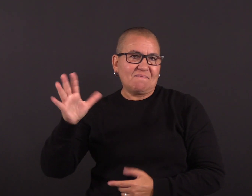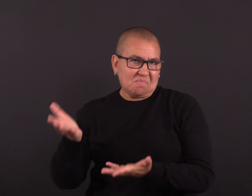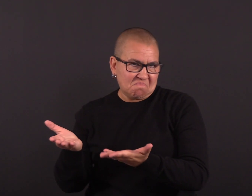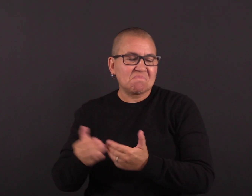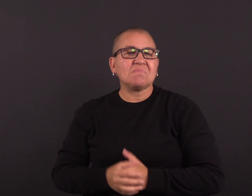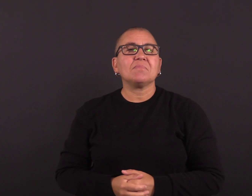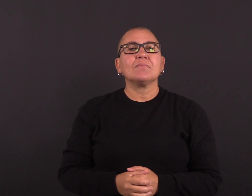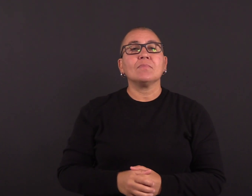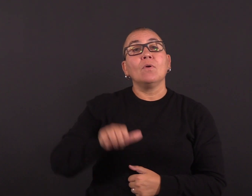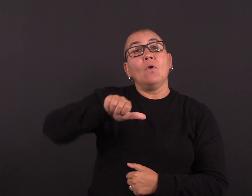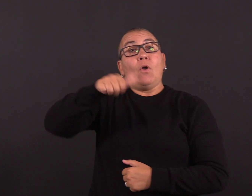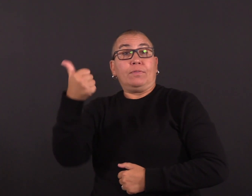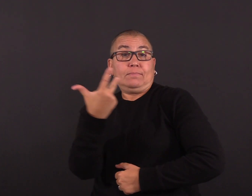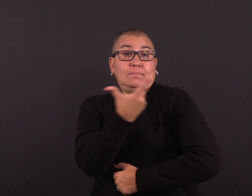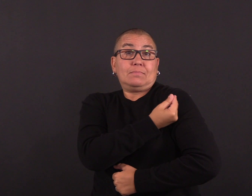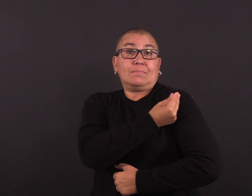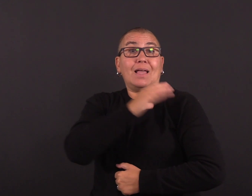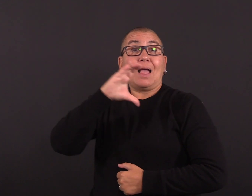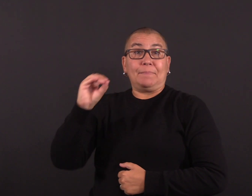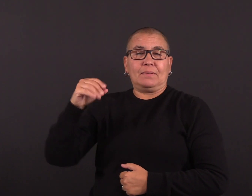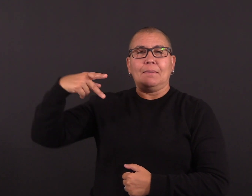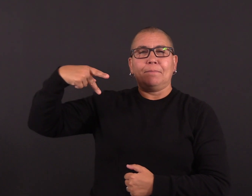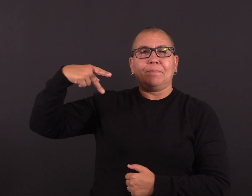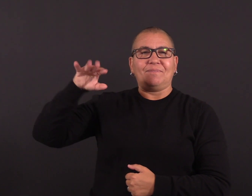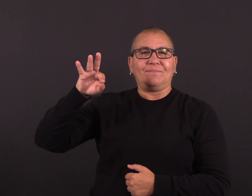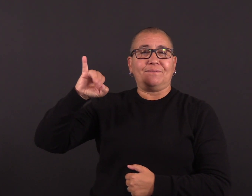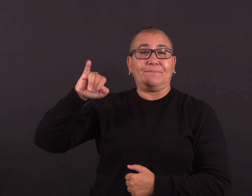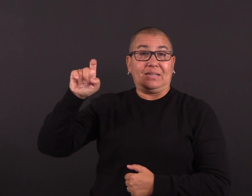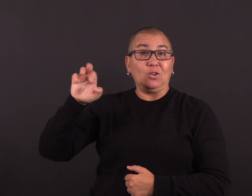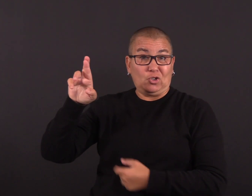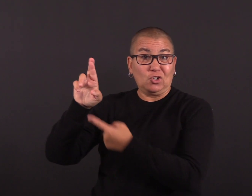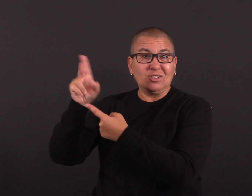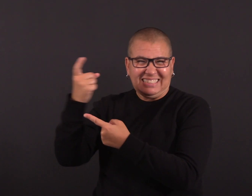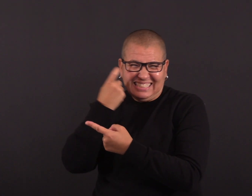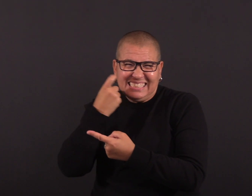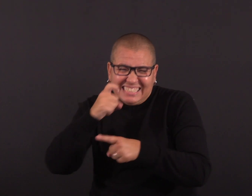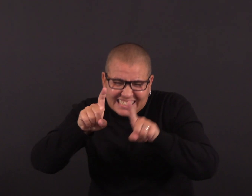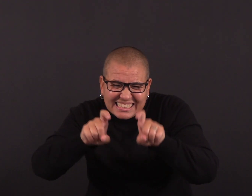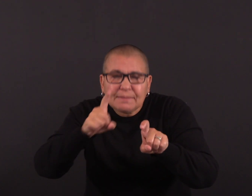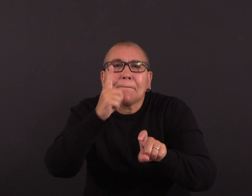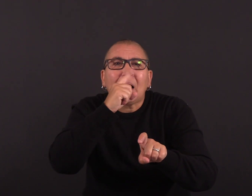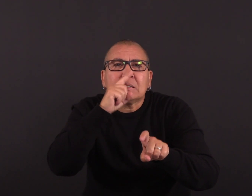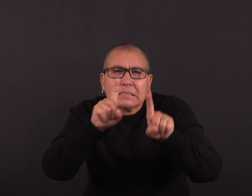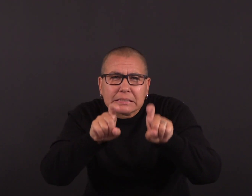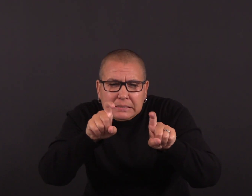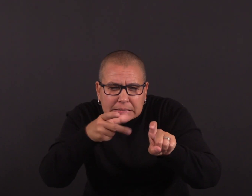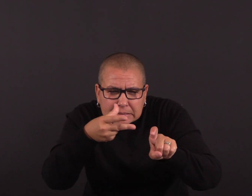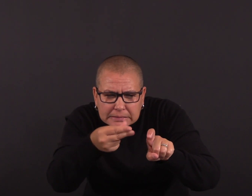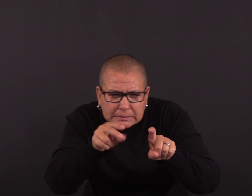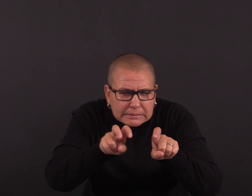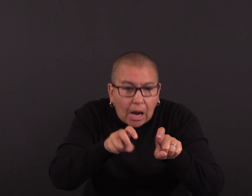On Aug. 17, Moderna said preliminary results from its human clinical trial data suggest